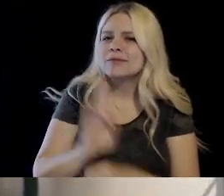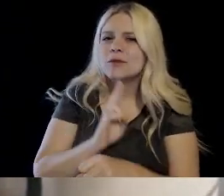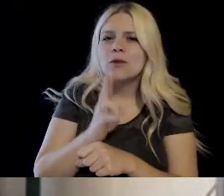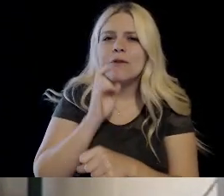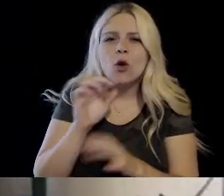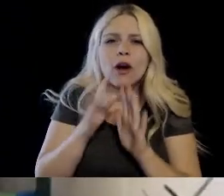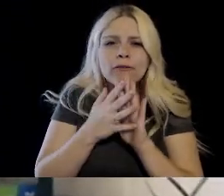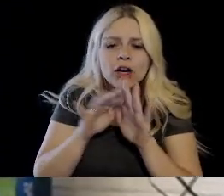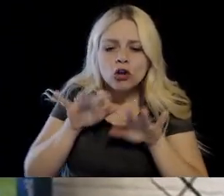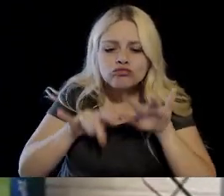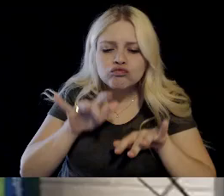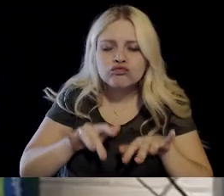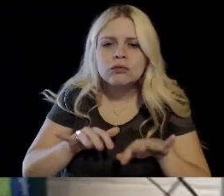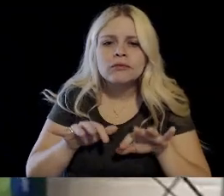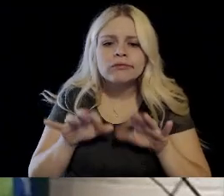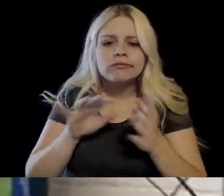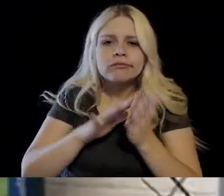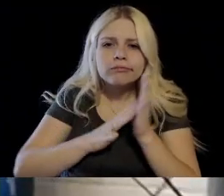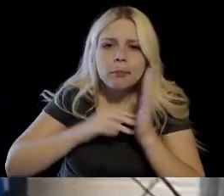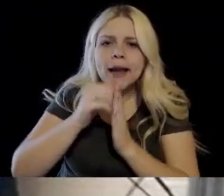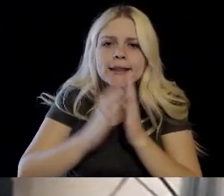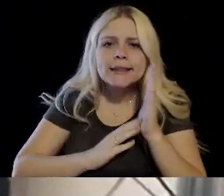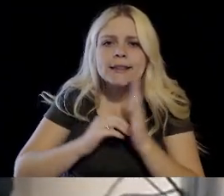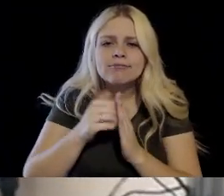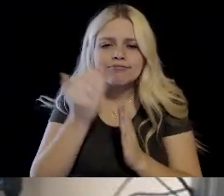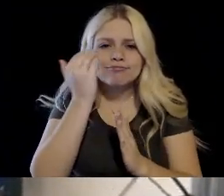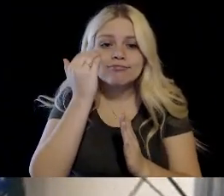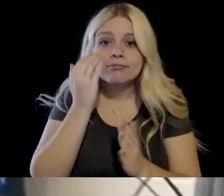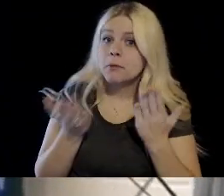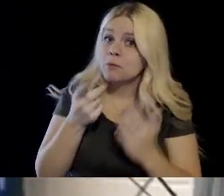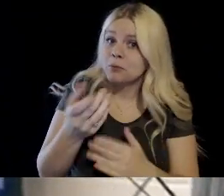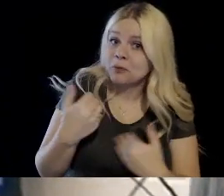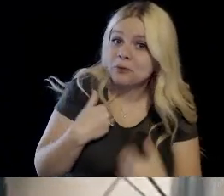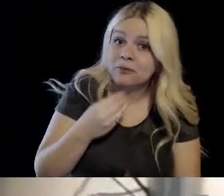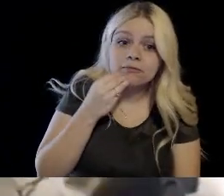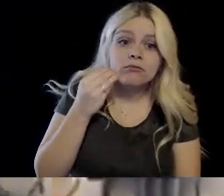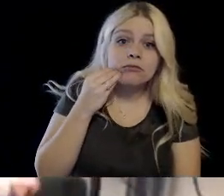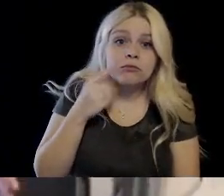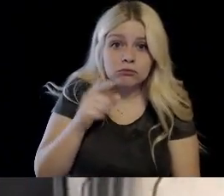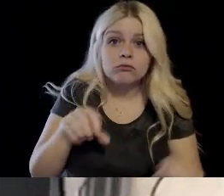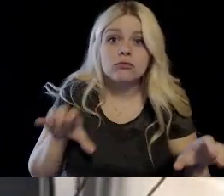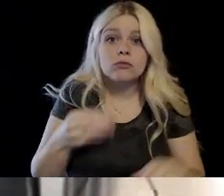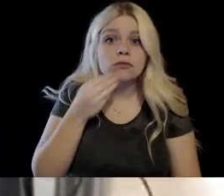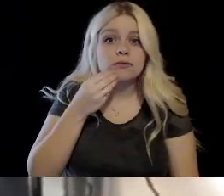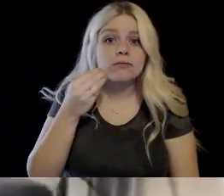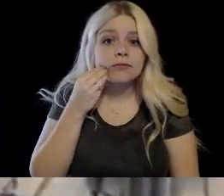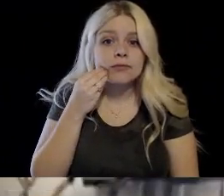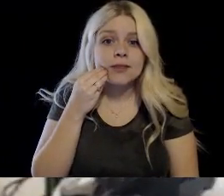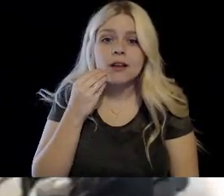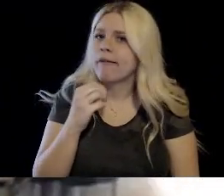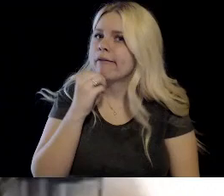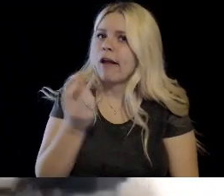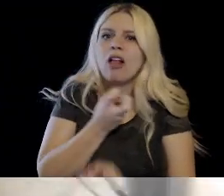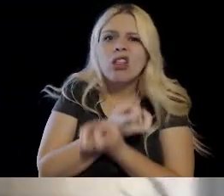home, maybe you've got some of this. And, you can actually do this at home. Erica: Non-toxic. Joanne: Non-toxic. Maybe an outside activity.